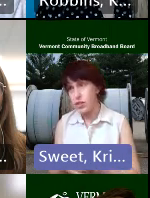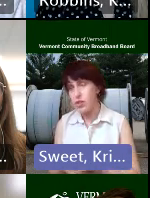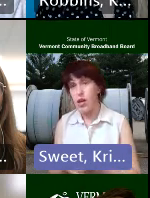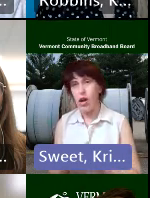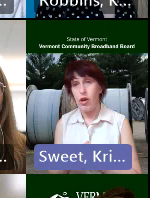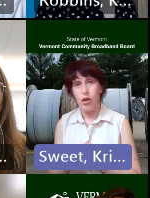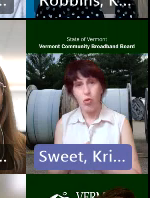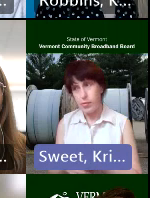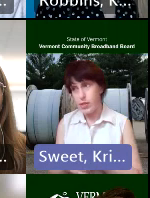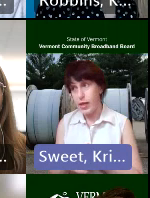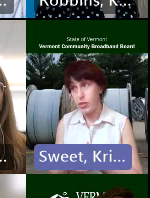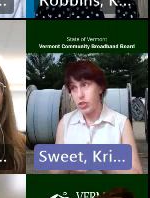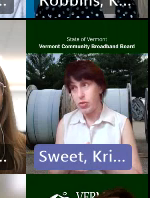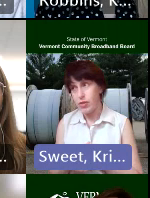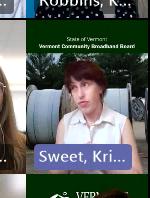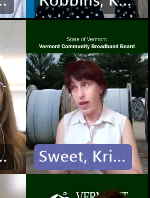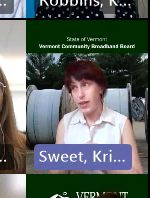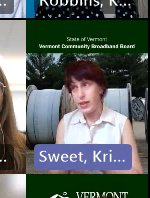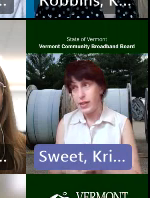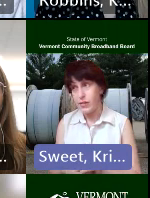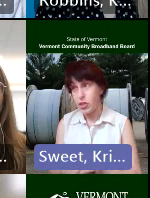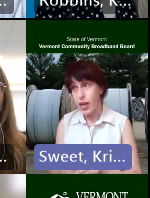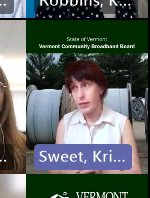comments and questions on our website, which you can find.